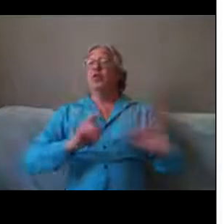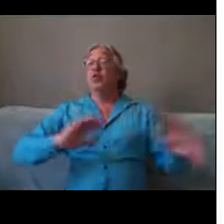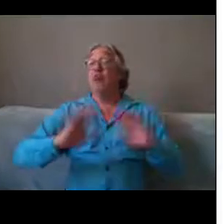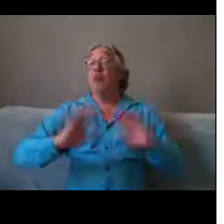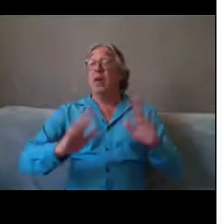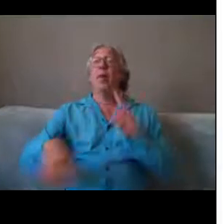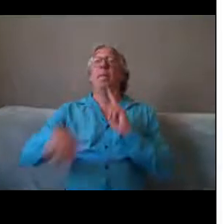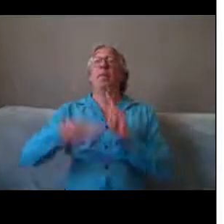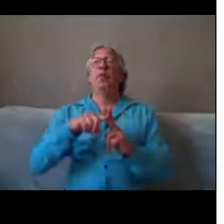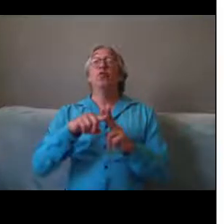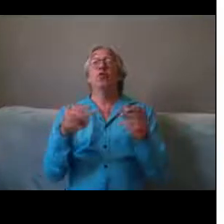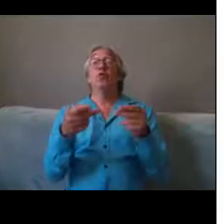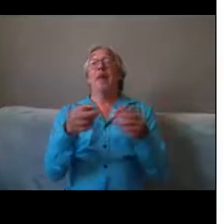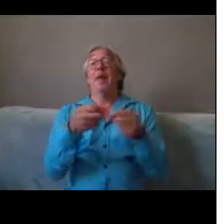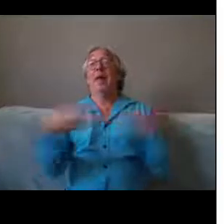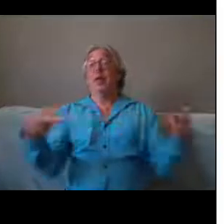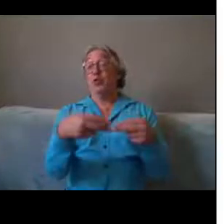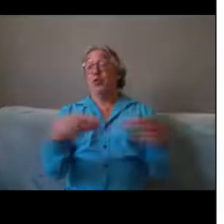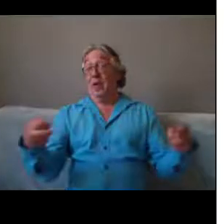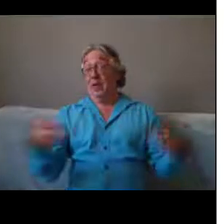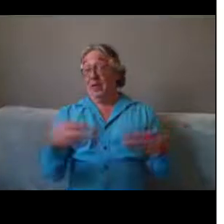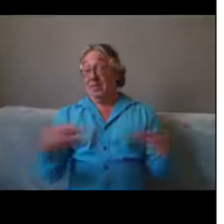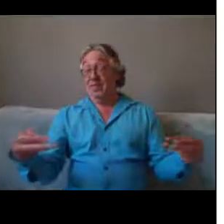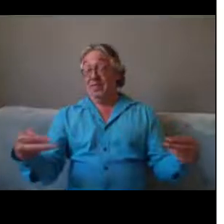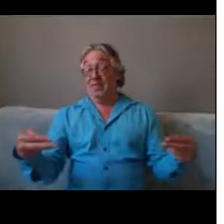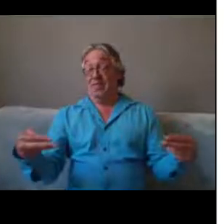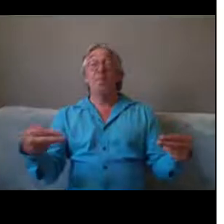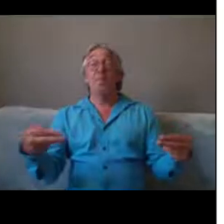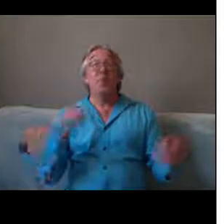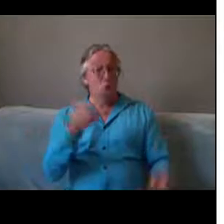You can put your questions in the question box